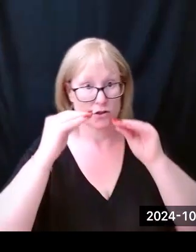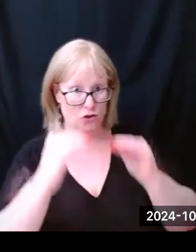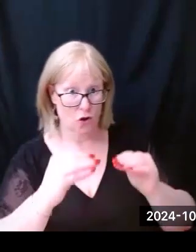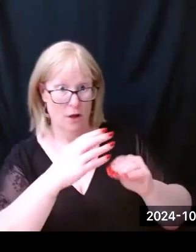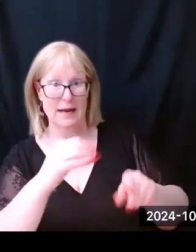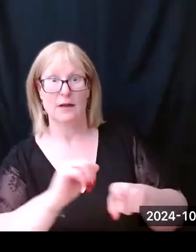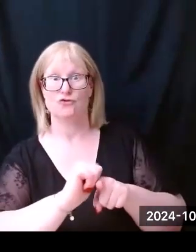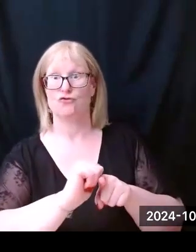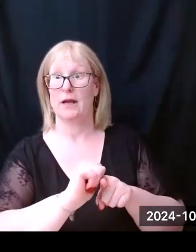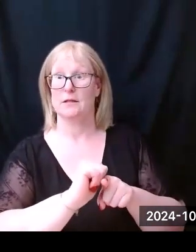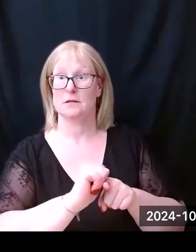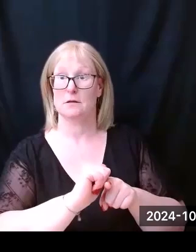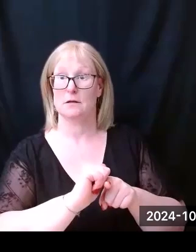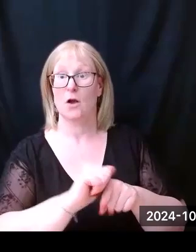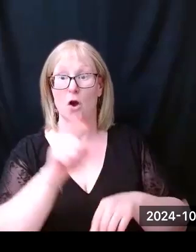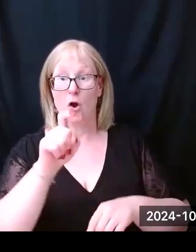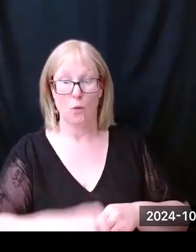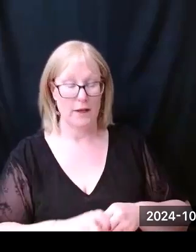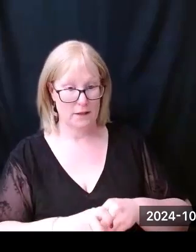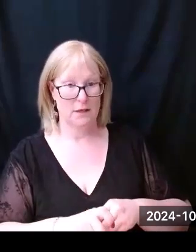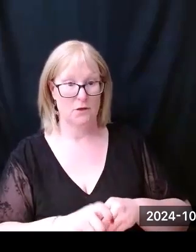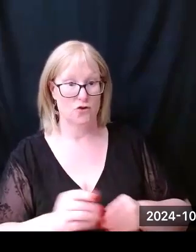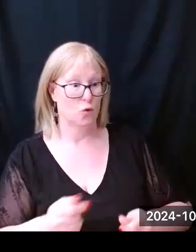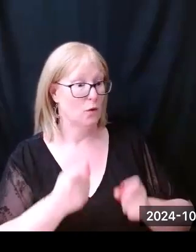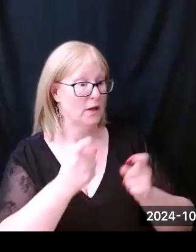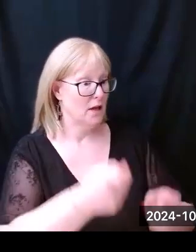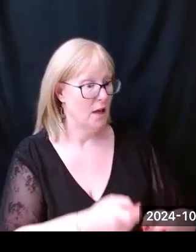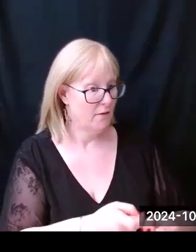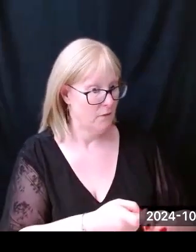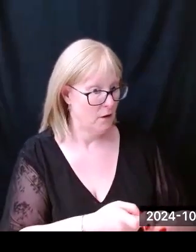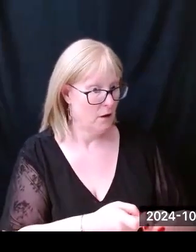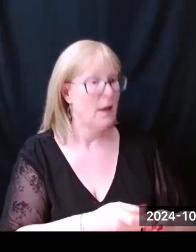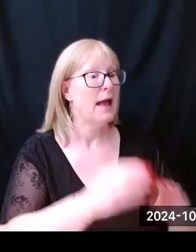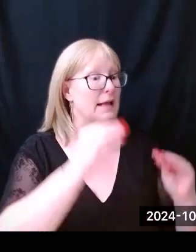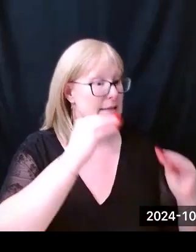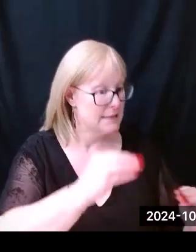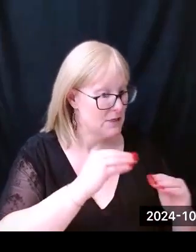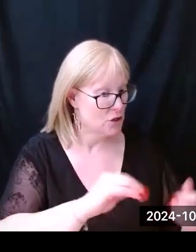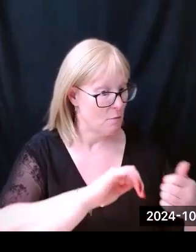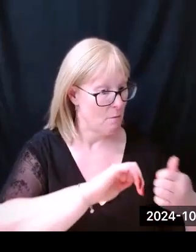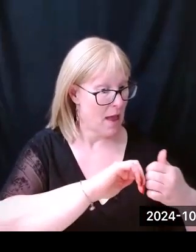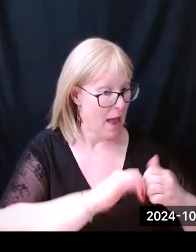to give and teach children the tools to learn how to deal with all kinds of stress.